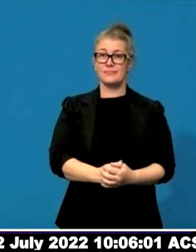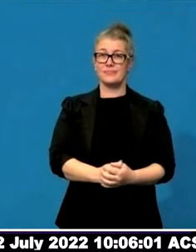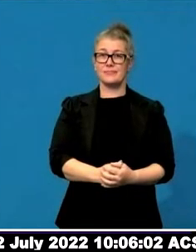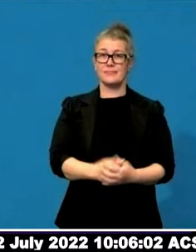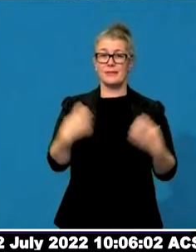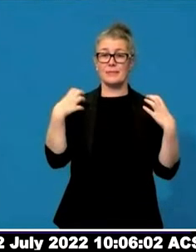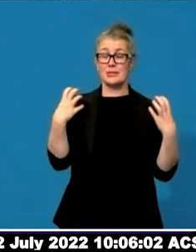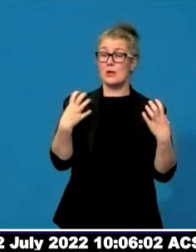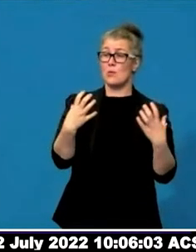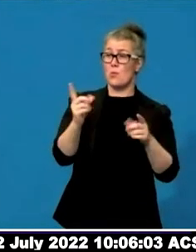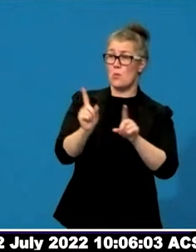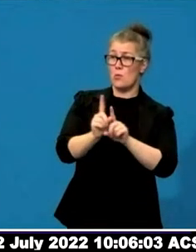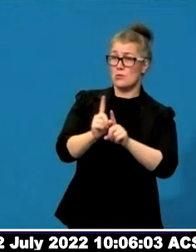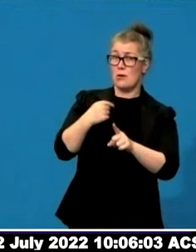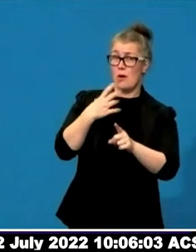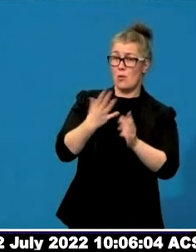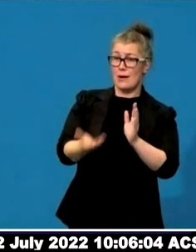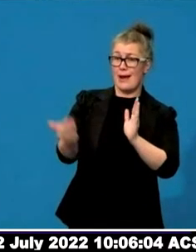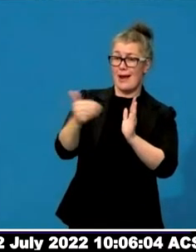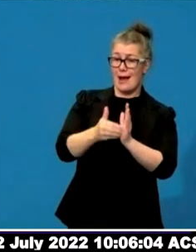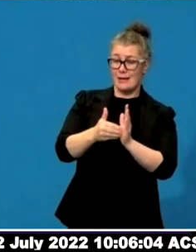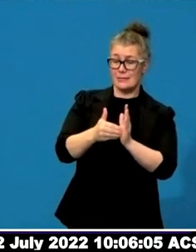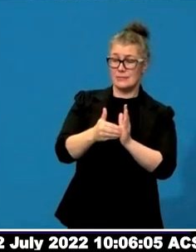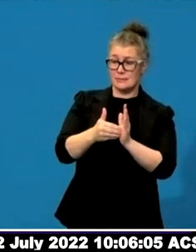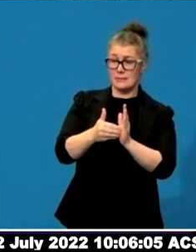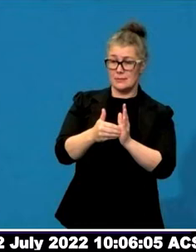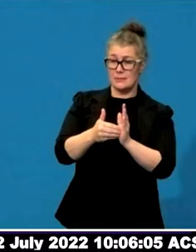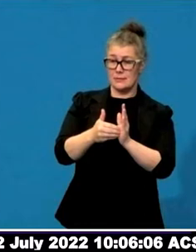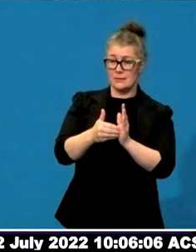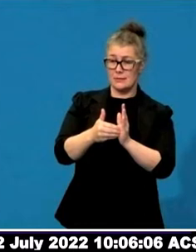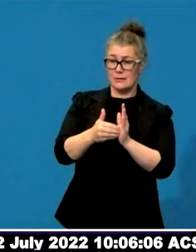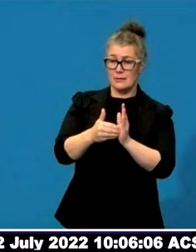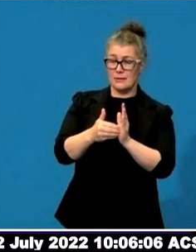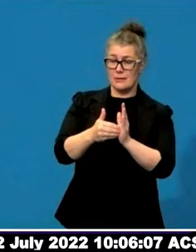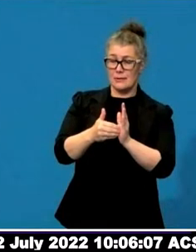of the Office of the Solicitor Assisting, who has come to know Emily,